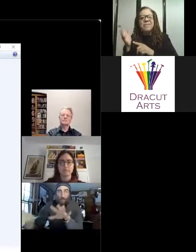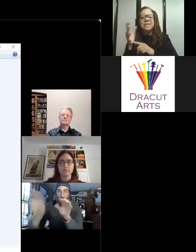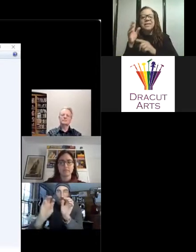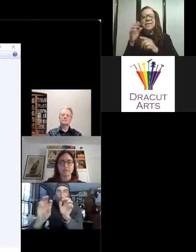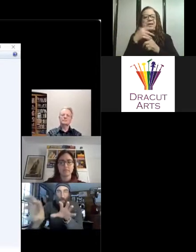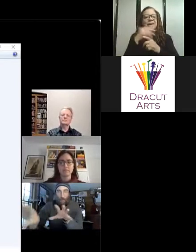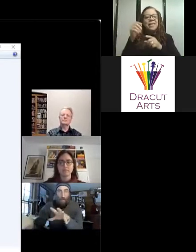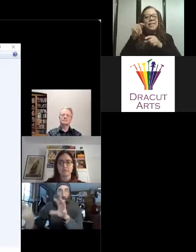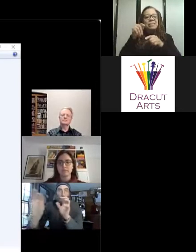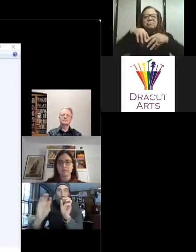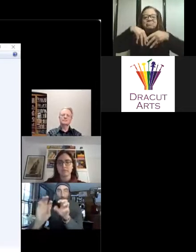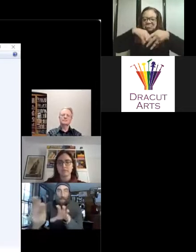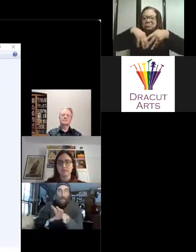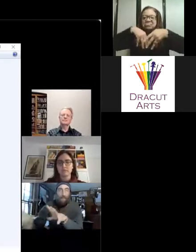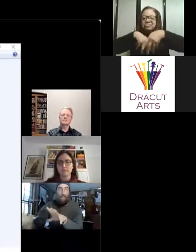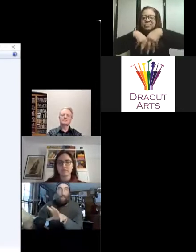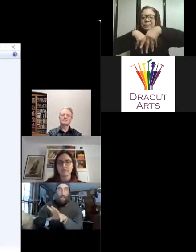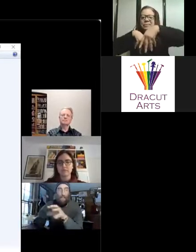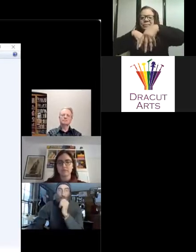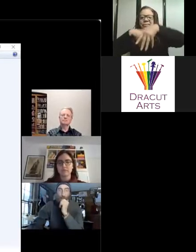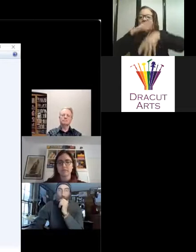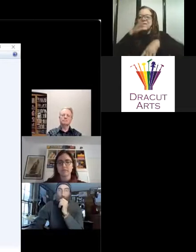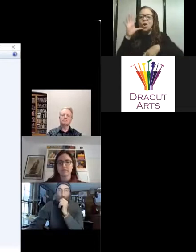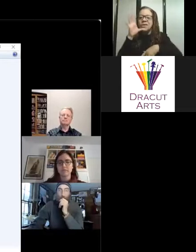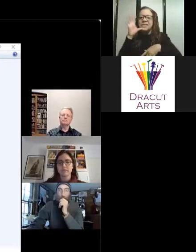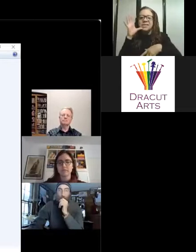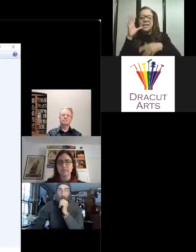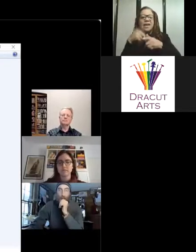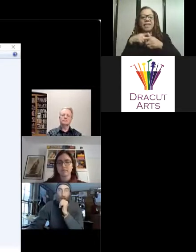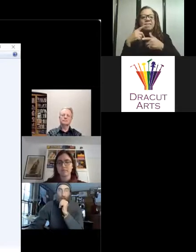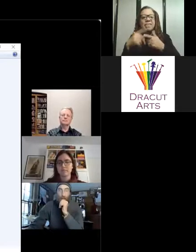forest for a moment. And then, um, the battle begins.